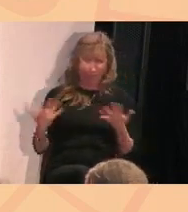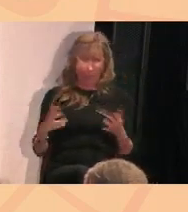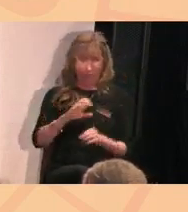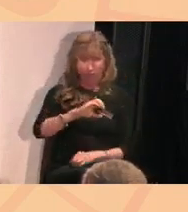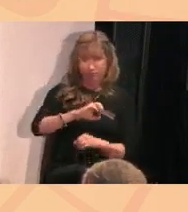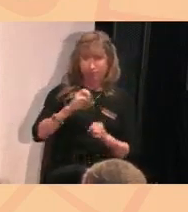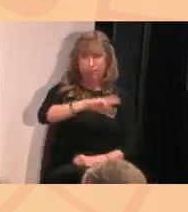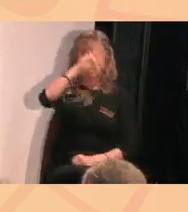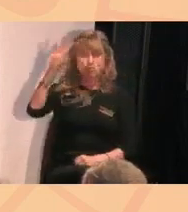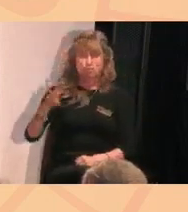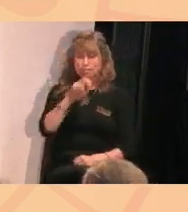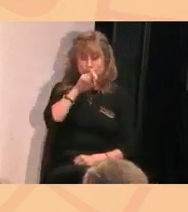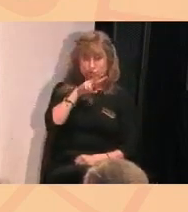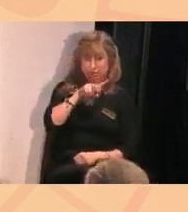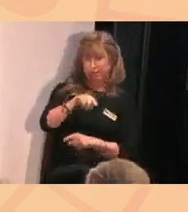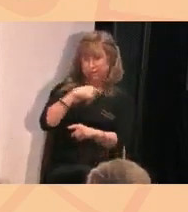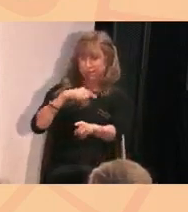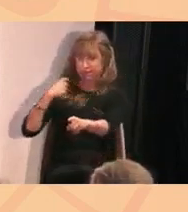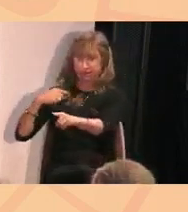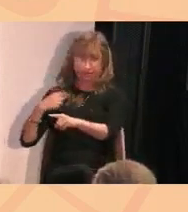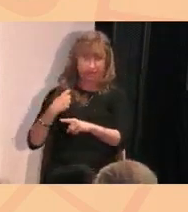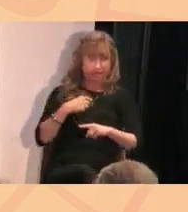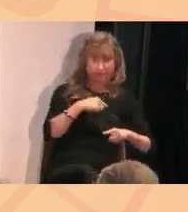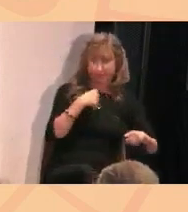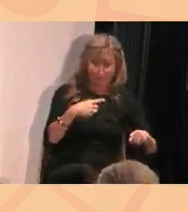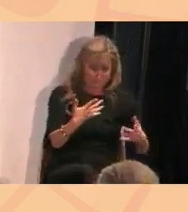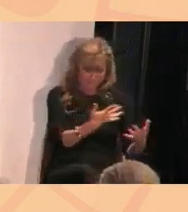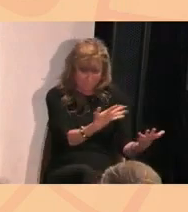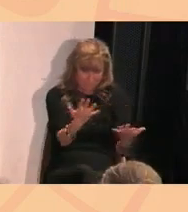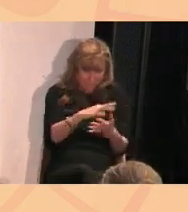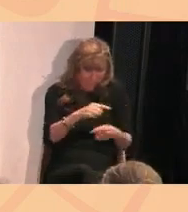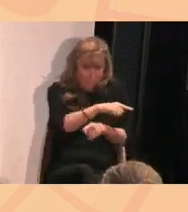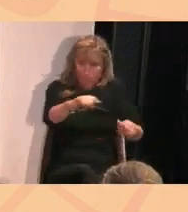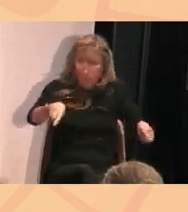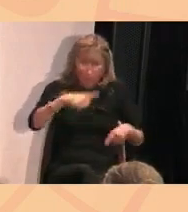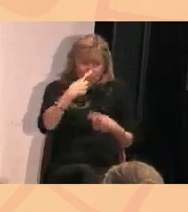Well, it wasn't really a war. You know, I don't know whether it was an earthquake or something.